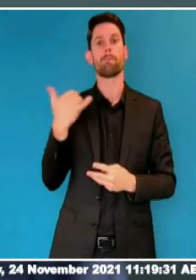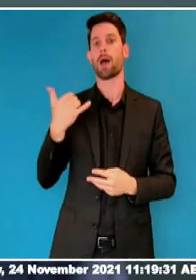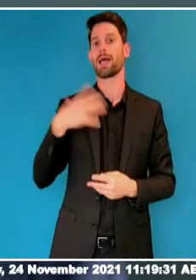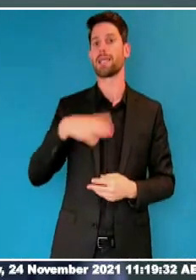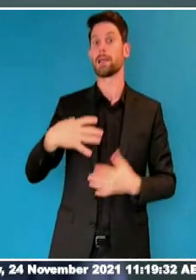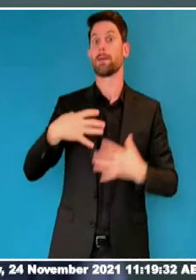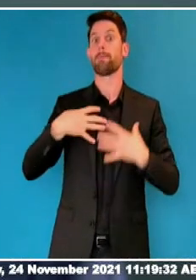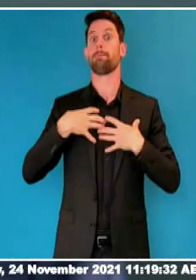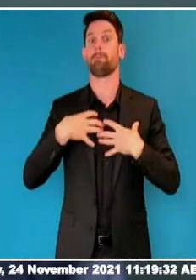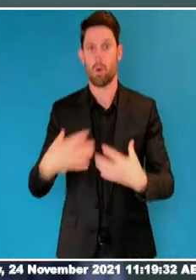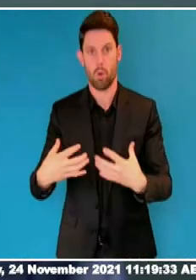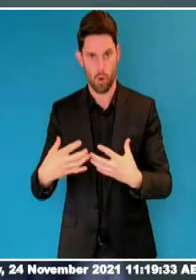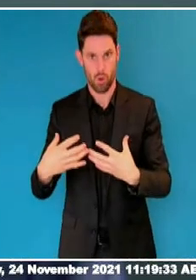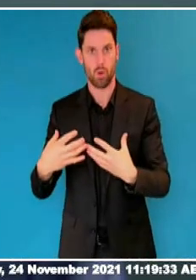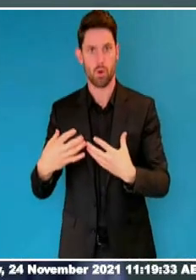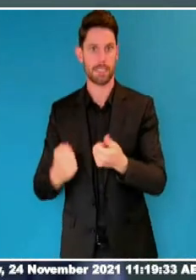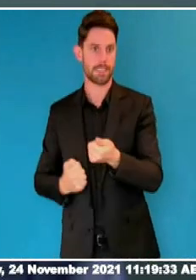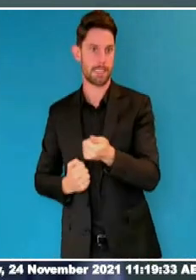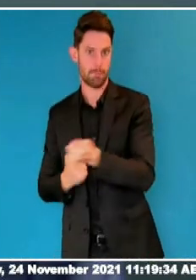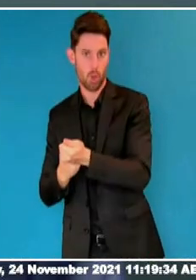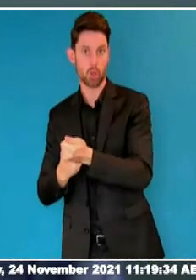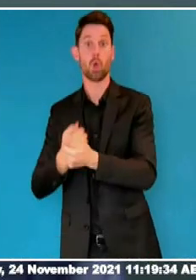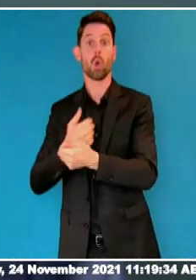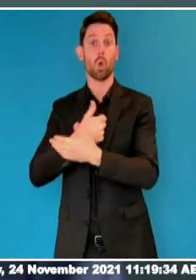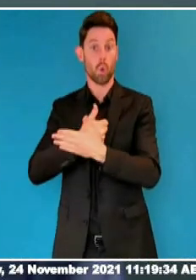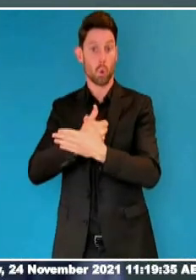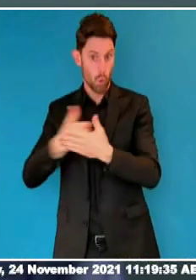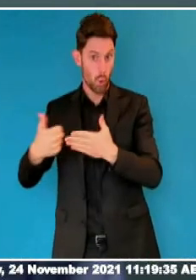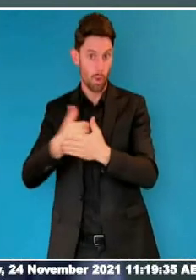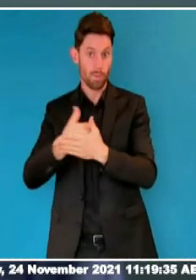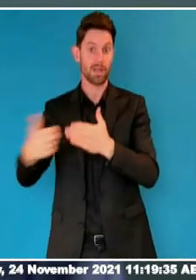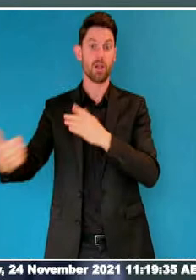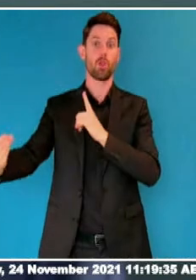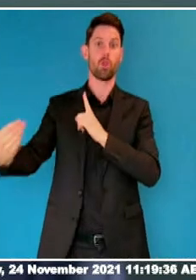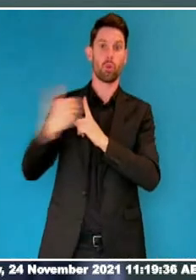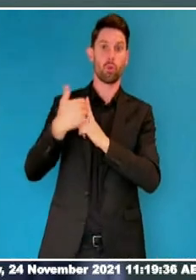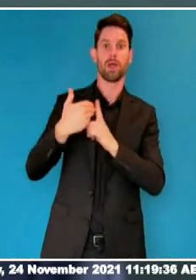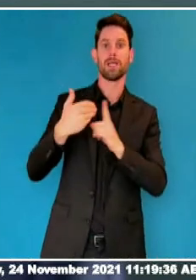substantial assistance that often come to us through a disability service provider.